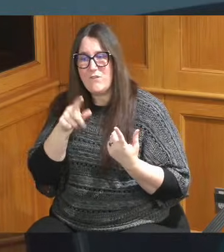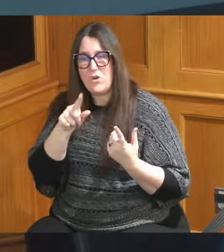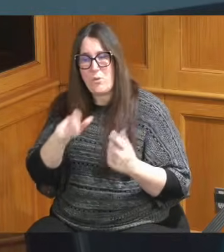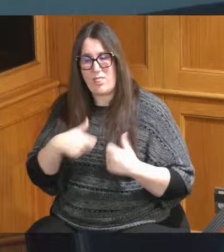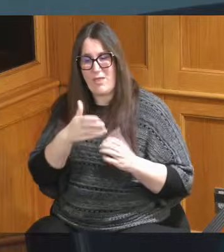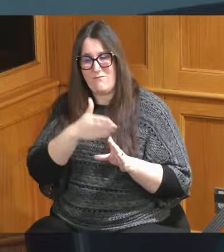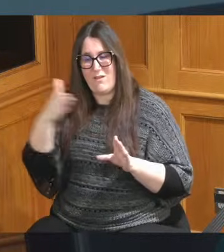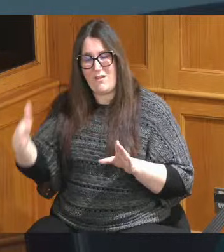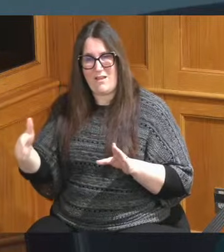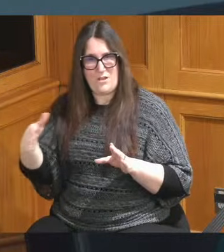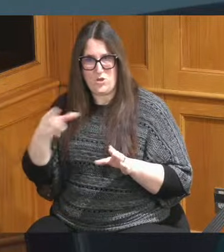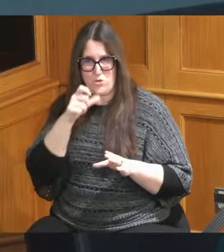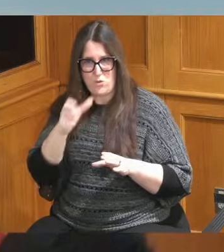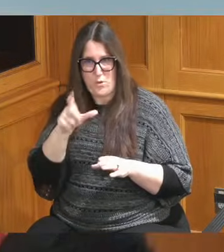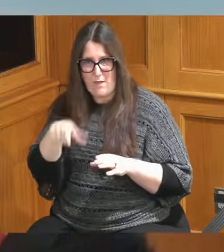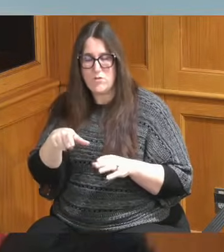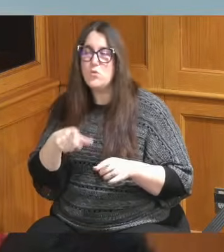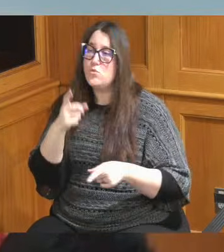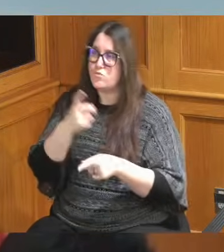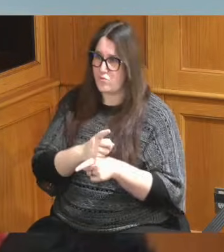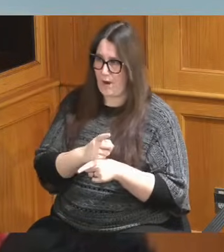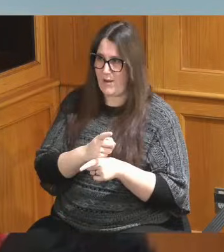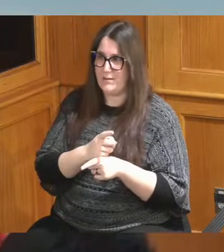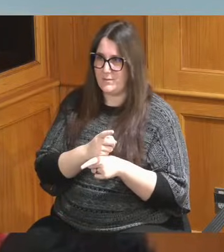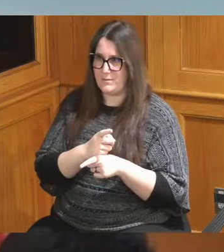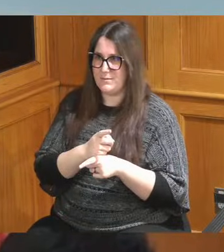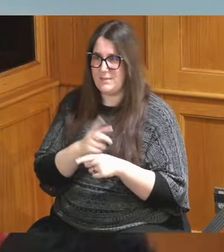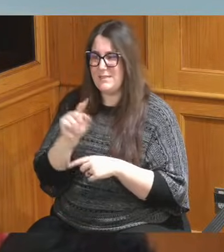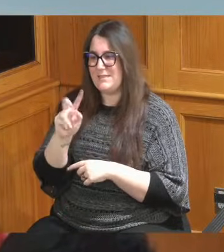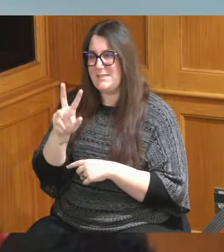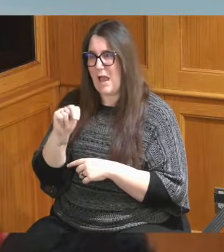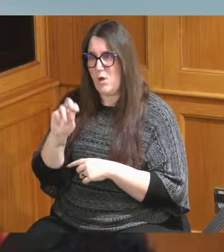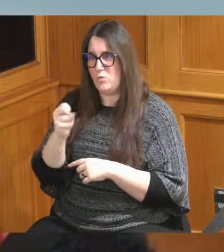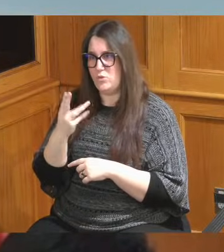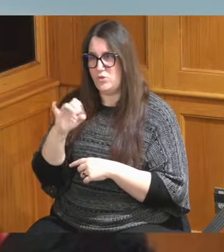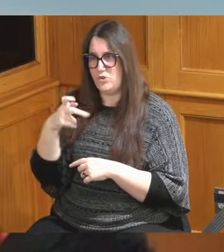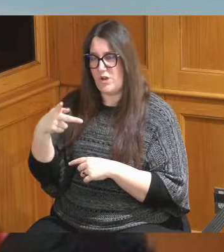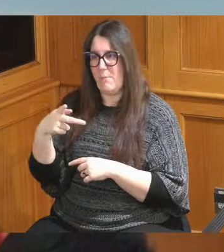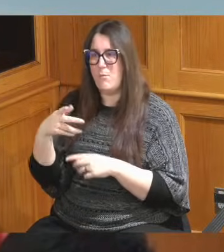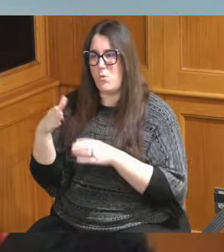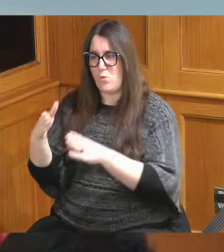be township roads and those would be under the authority of the township. Gotcha. Okay. Good for